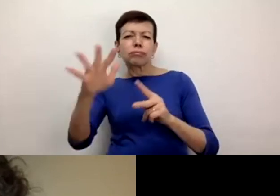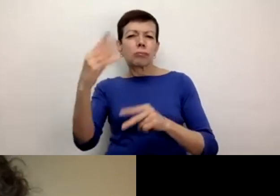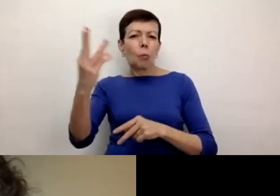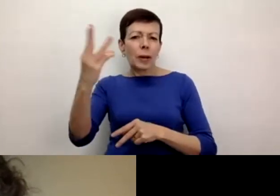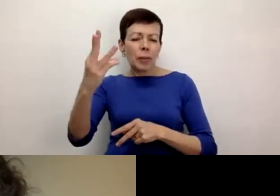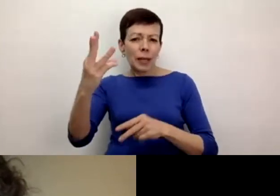Alberta.